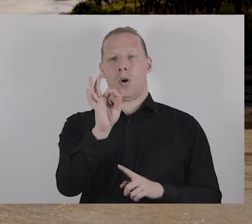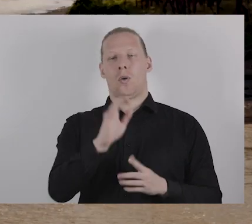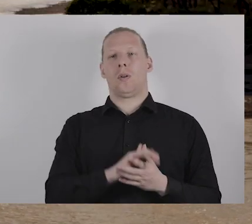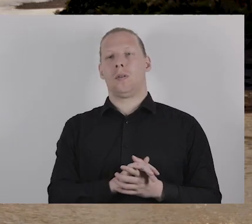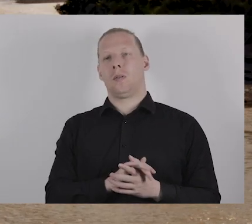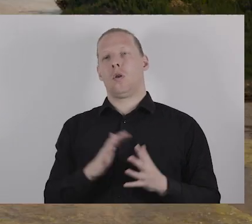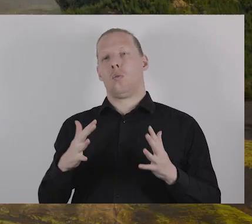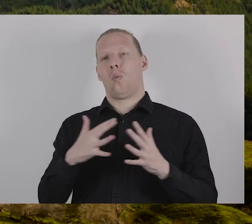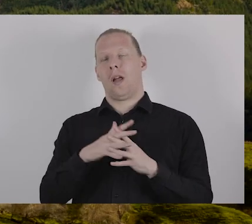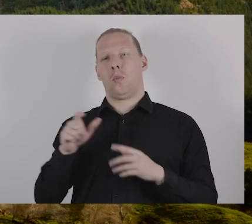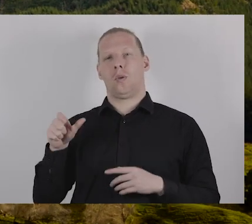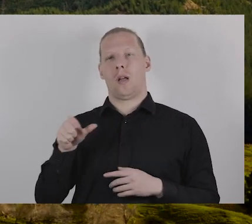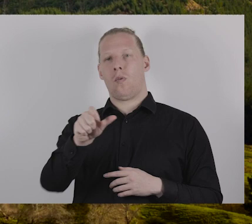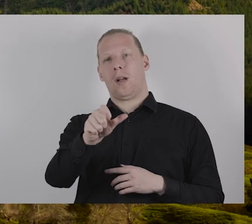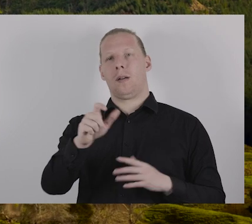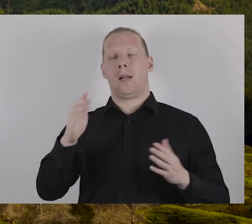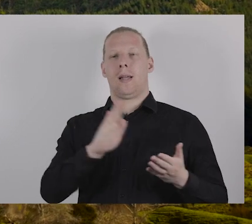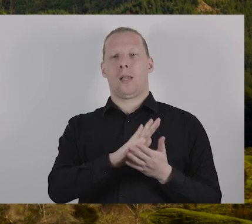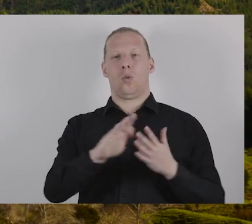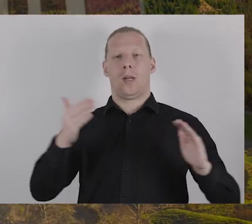Waiapu te awa, Hikurangi te maunga.